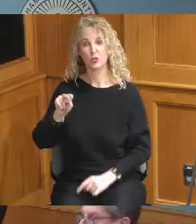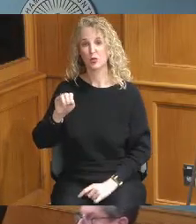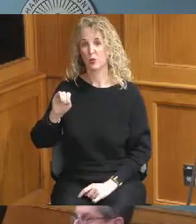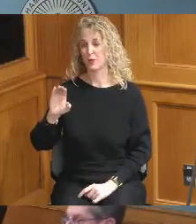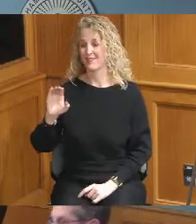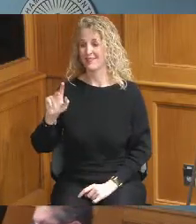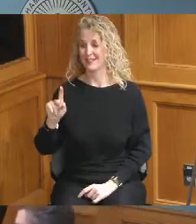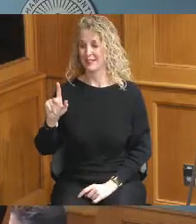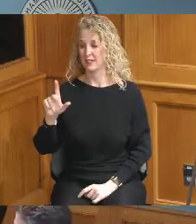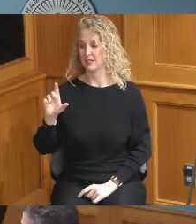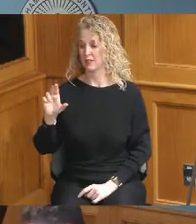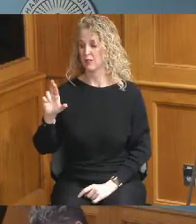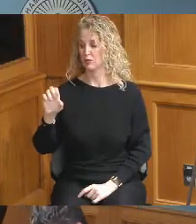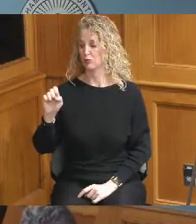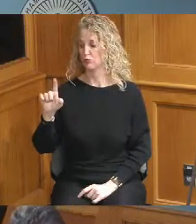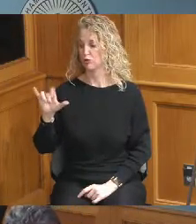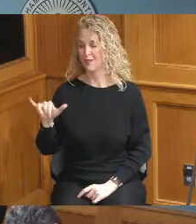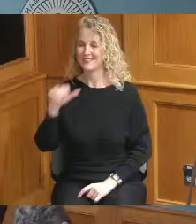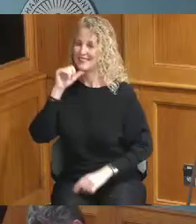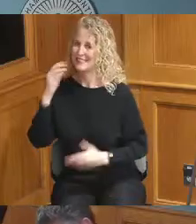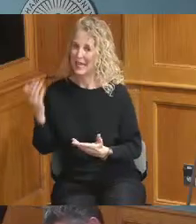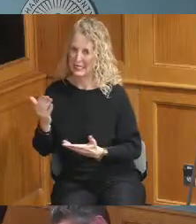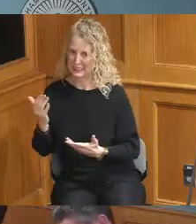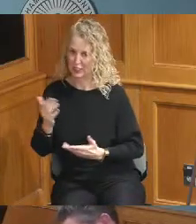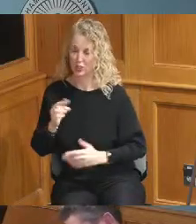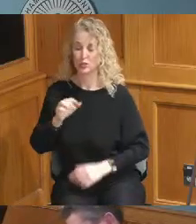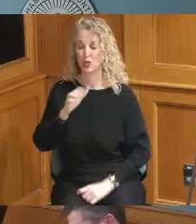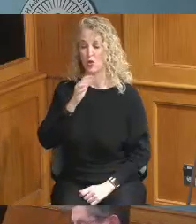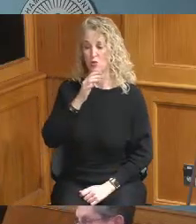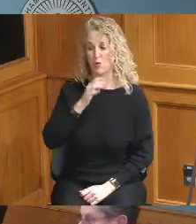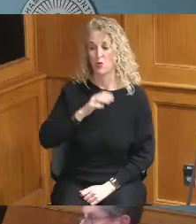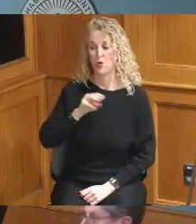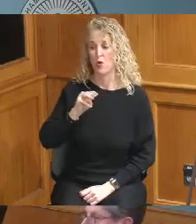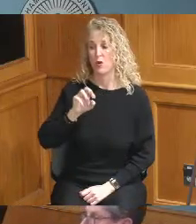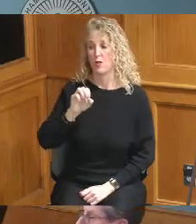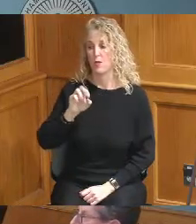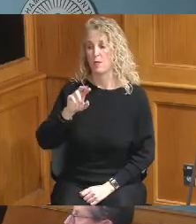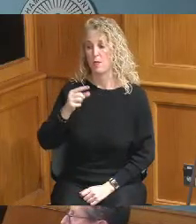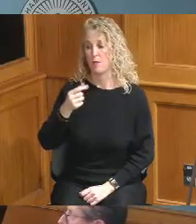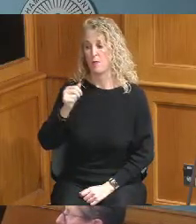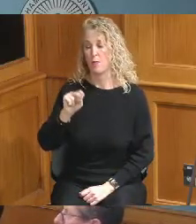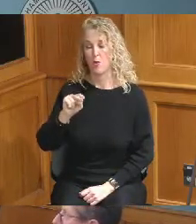at a conference so Morgan Peterson the Assistant Director of EMA is here with us today thank you